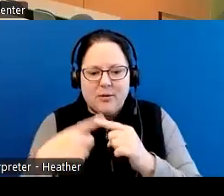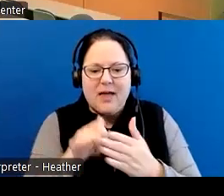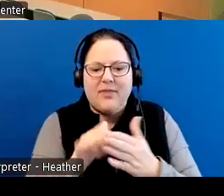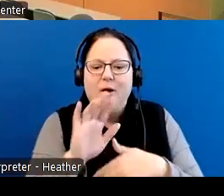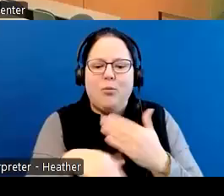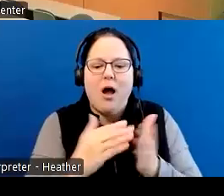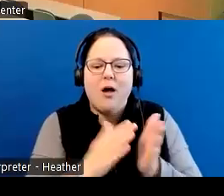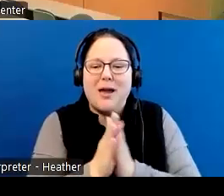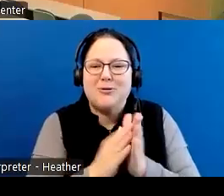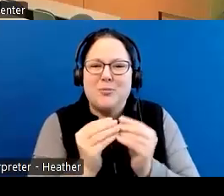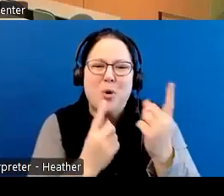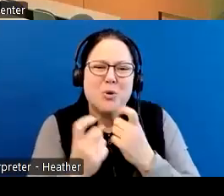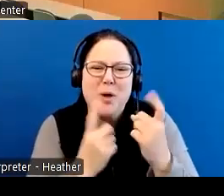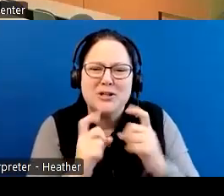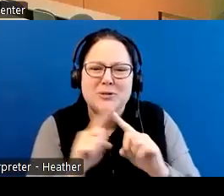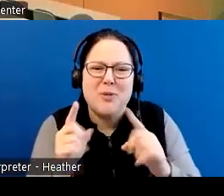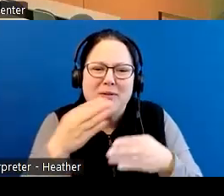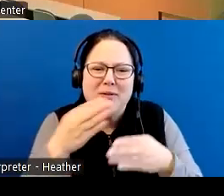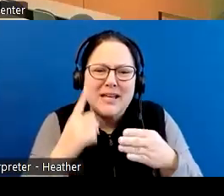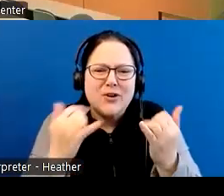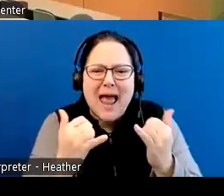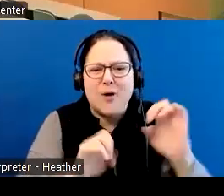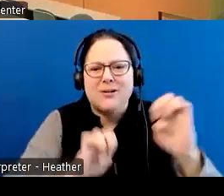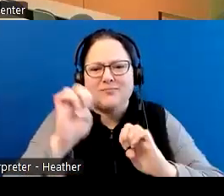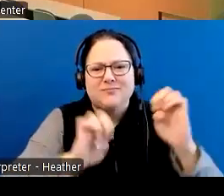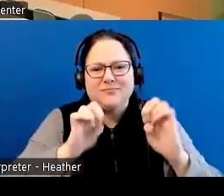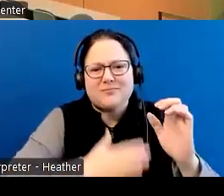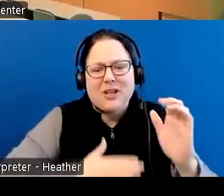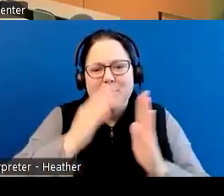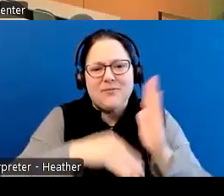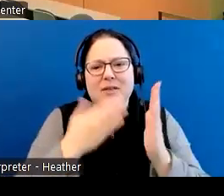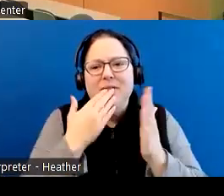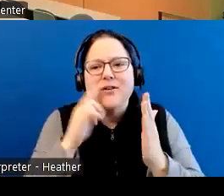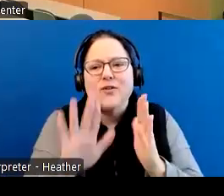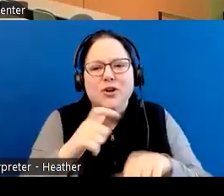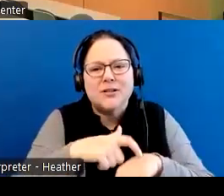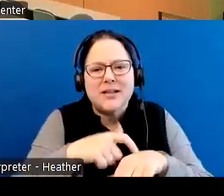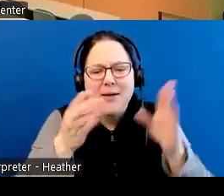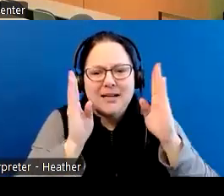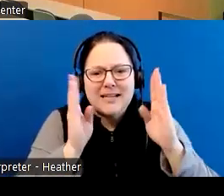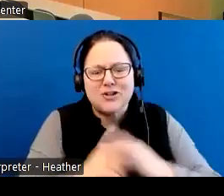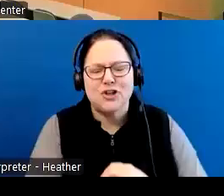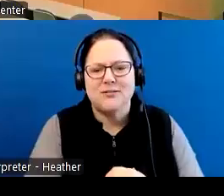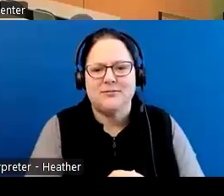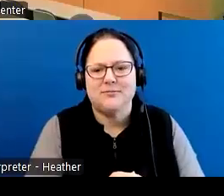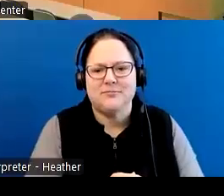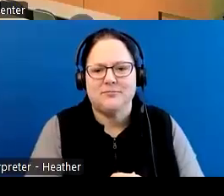we're going to end for now. Please fill out your evaluations and thank you for your attention.